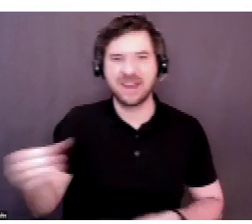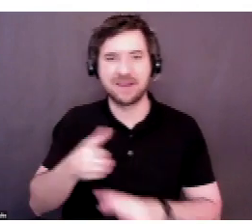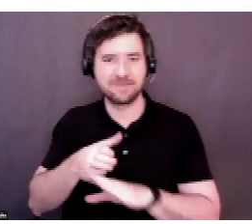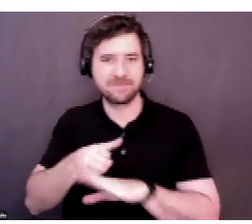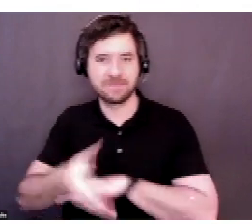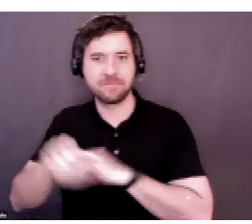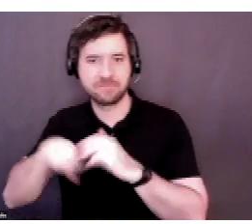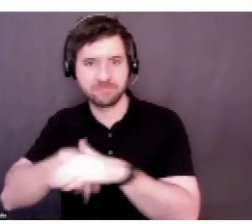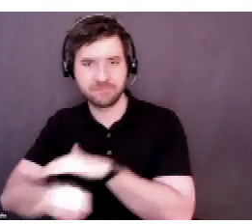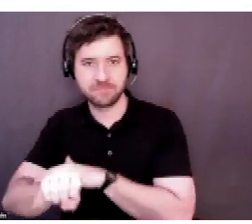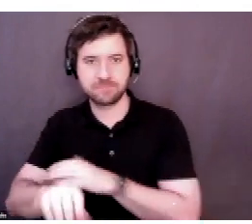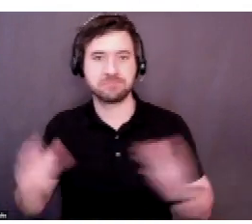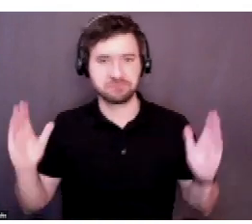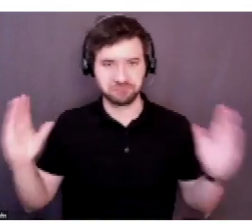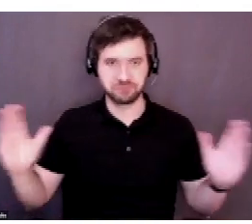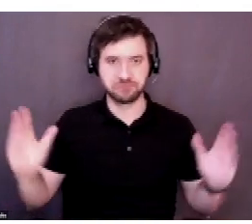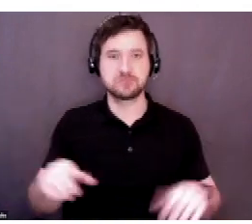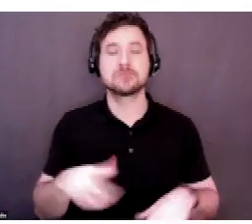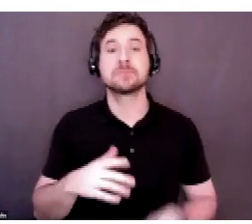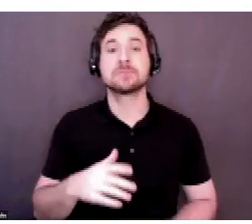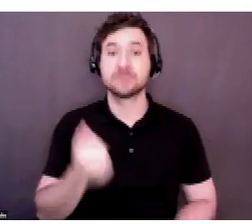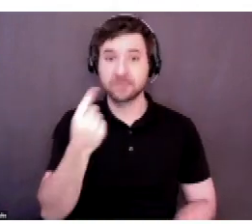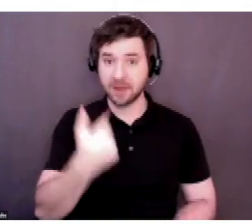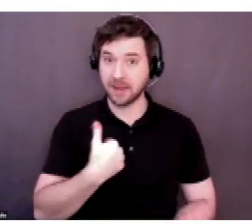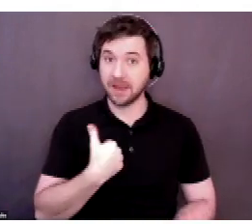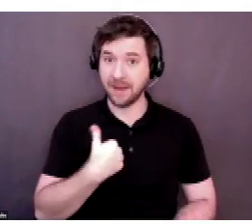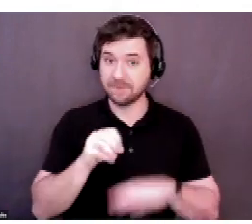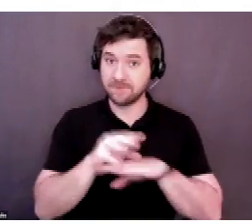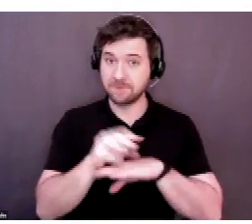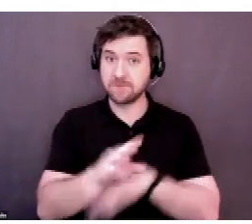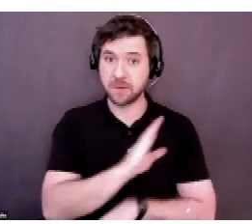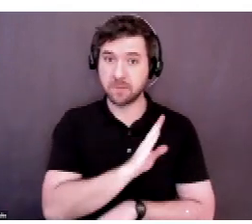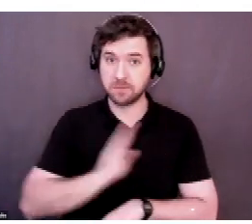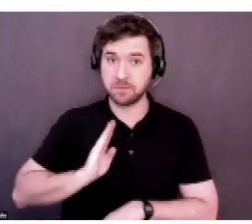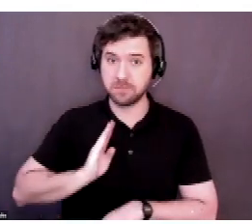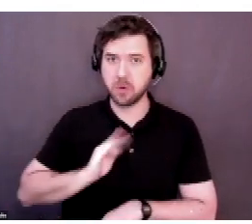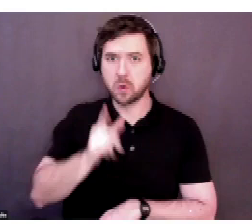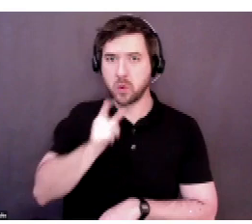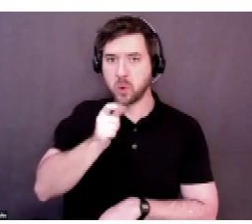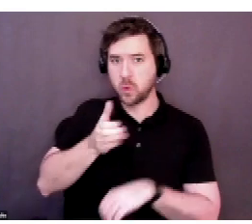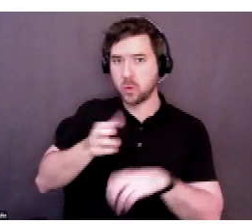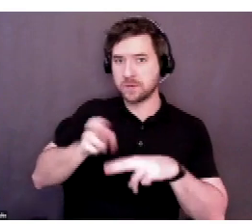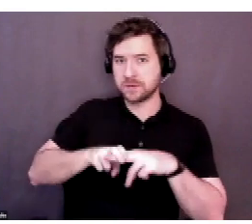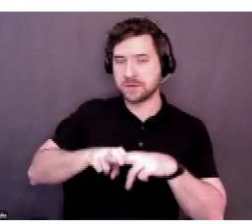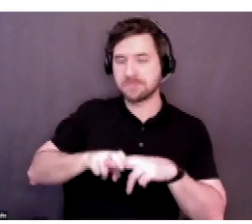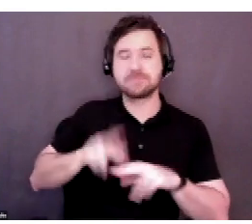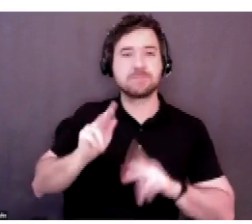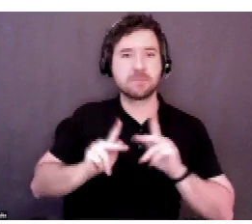which is comprised of people with disabilities who have experienced pregnancy or parenting.